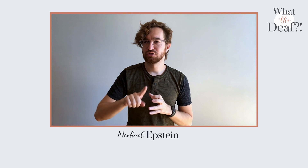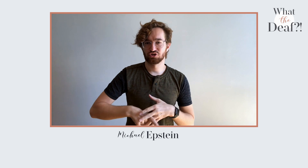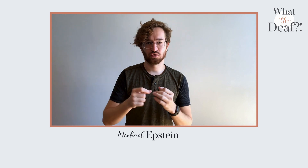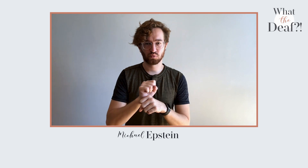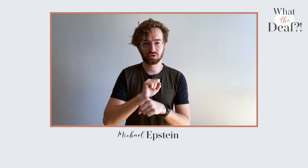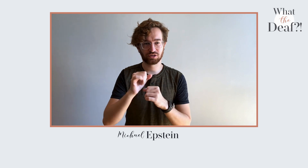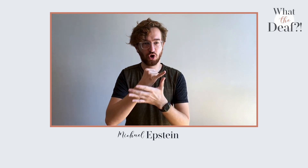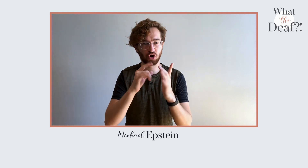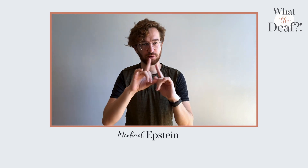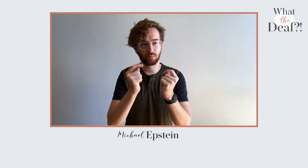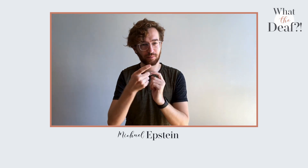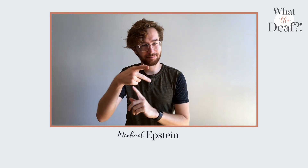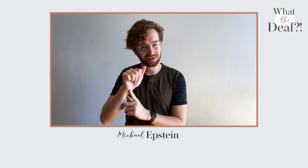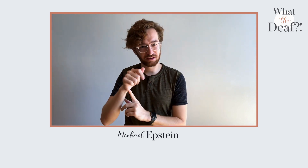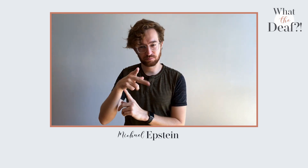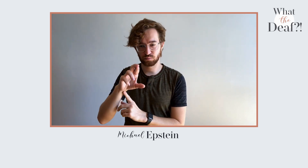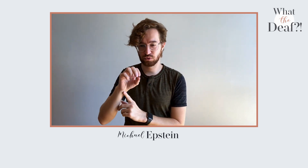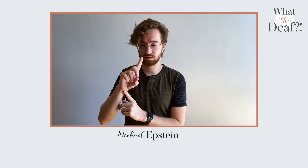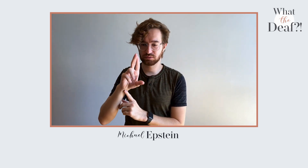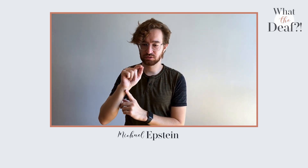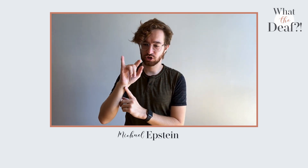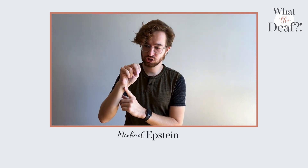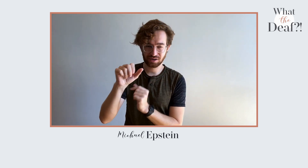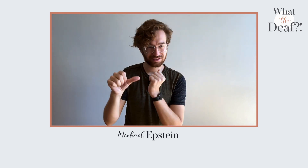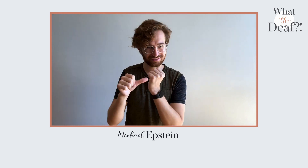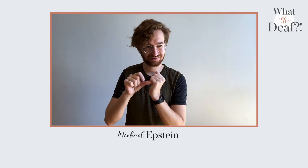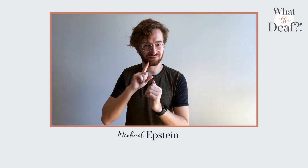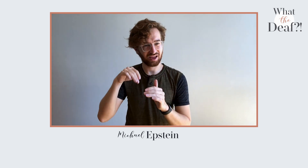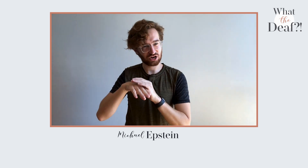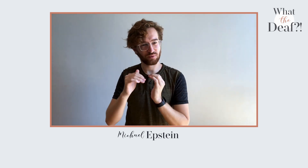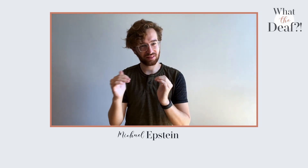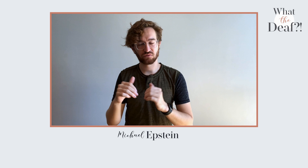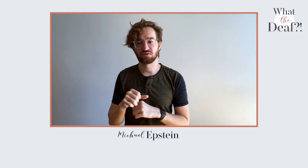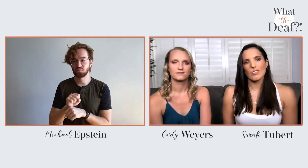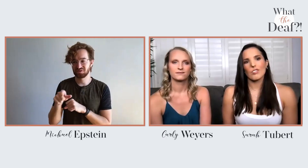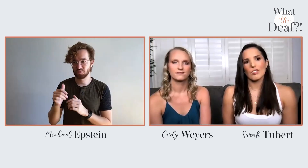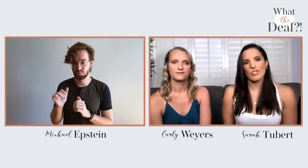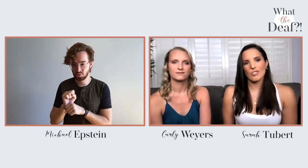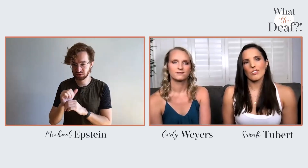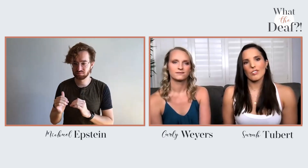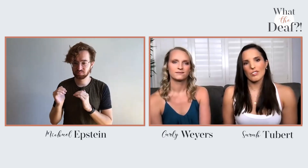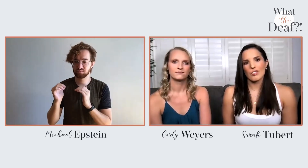I started working as a production assistant, a PA, in the art department, entry level job, and was able to move up from there